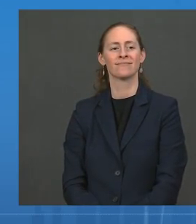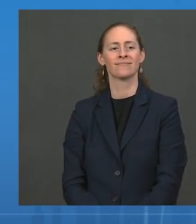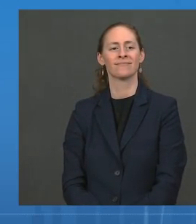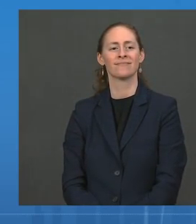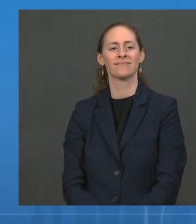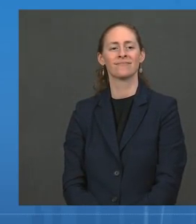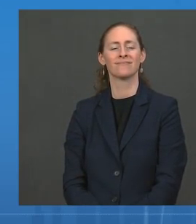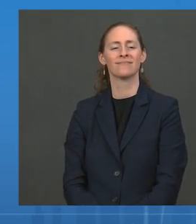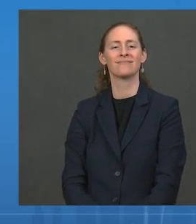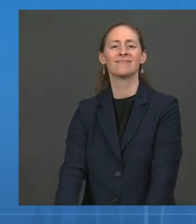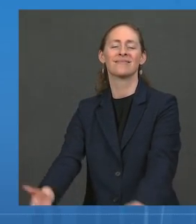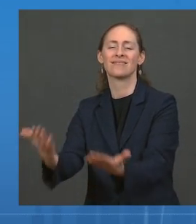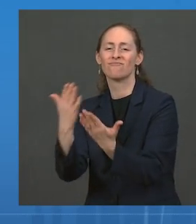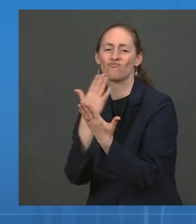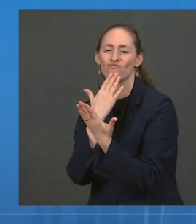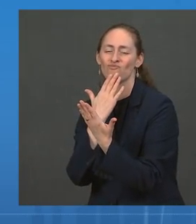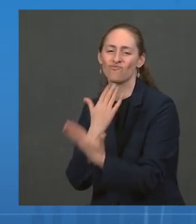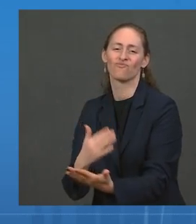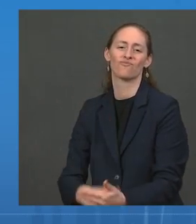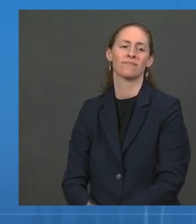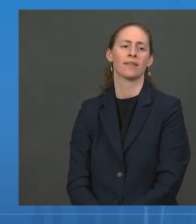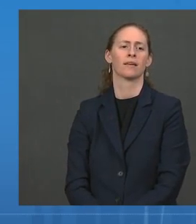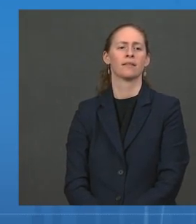What I'd like to do in the next few minutes is underscore